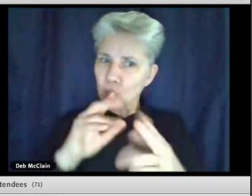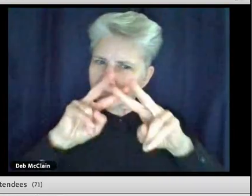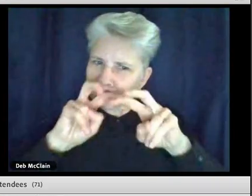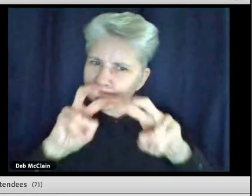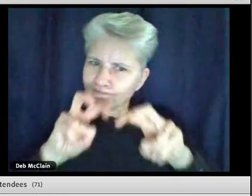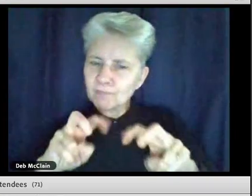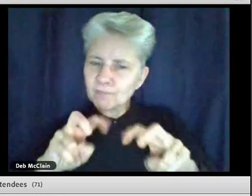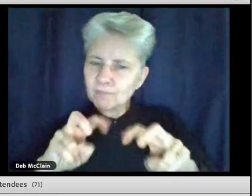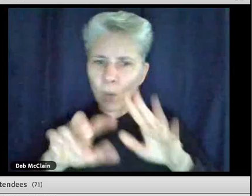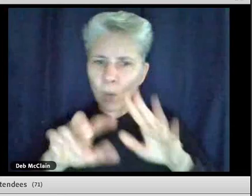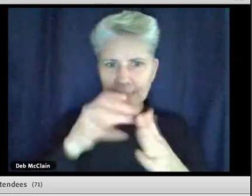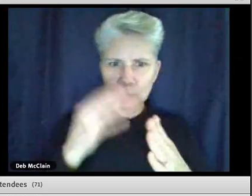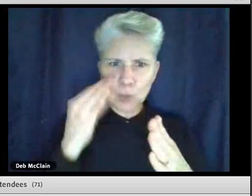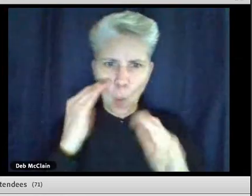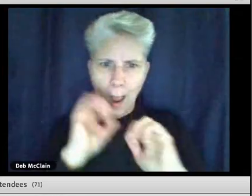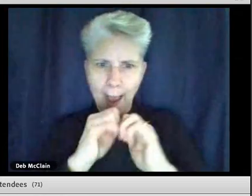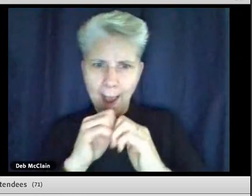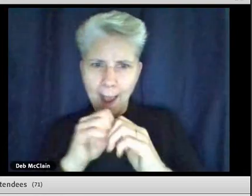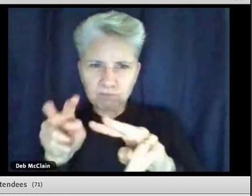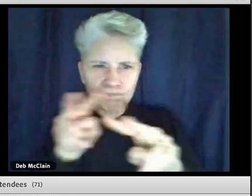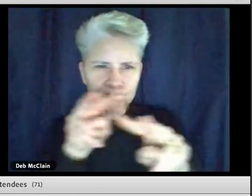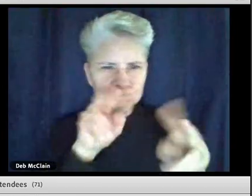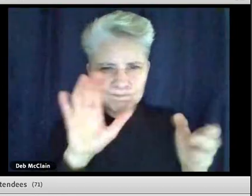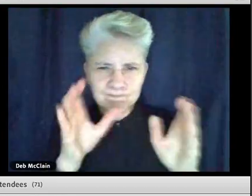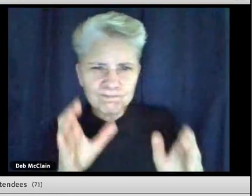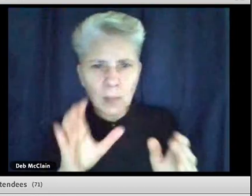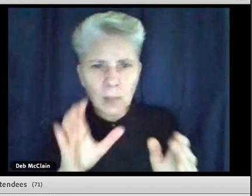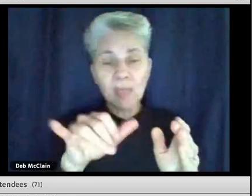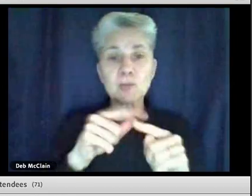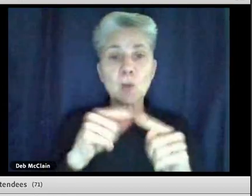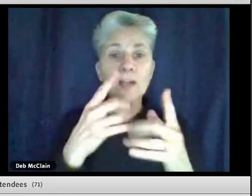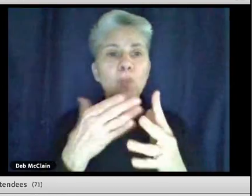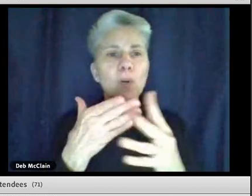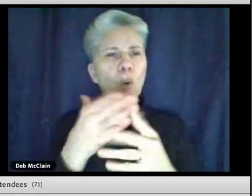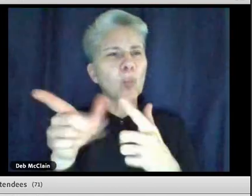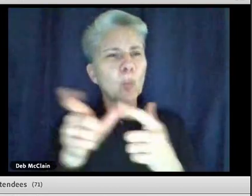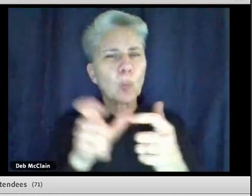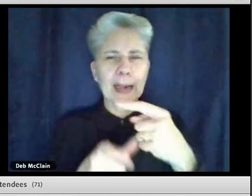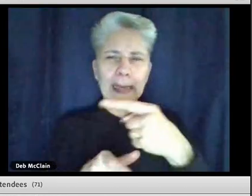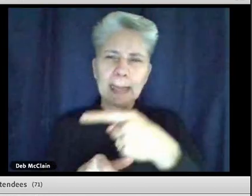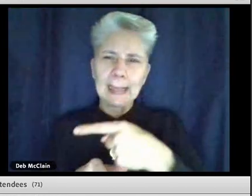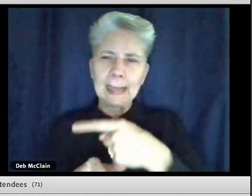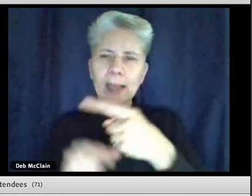and I believe most librarians do. We are detectives, right? We know how to find things,